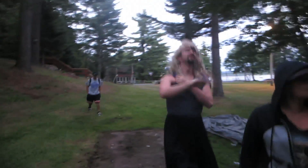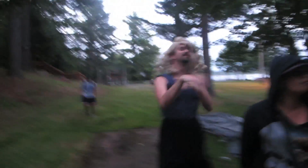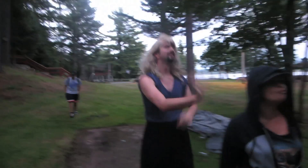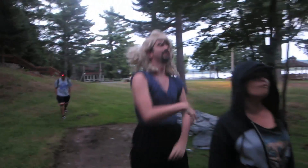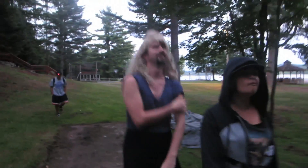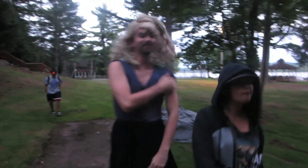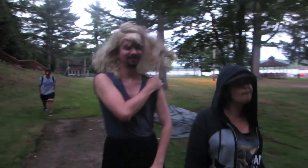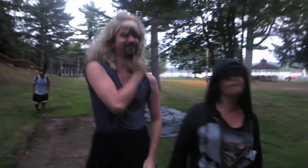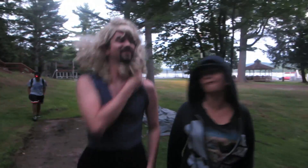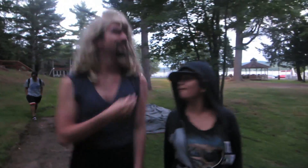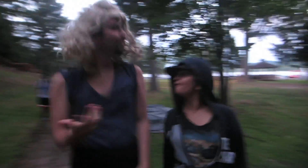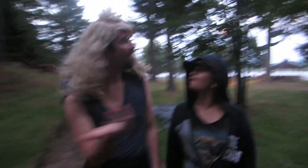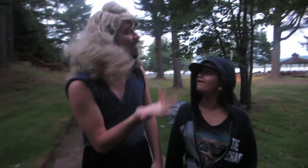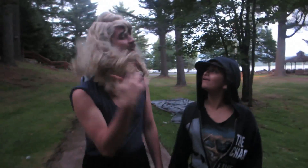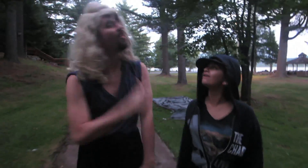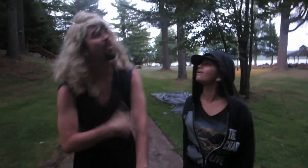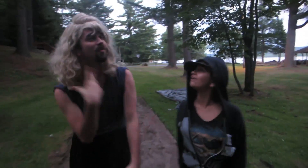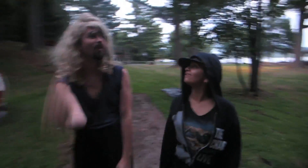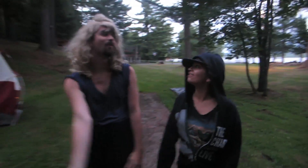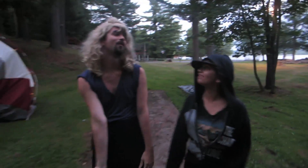Hey! Why do we have to go?